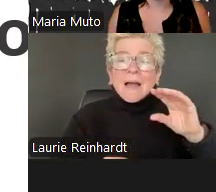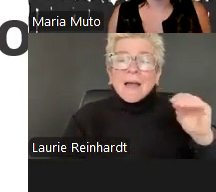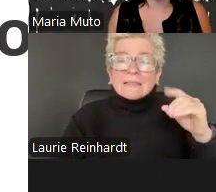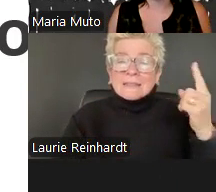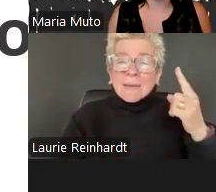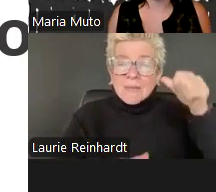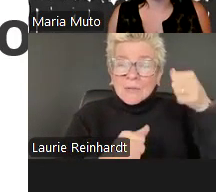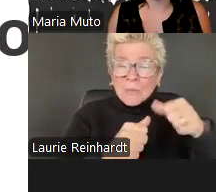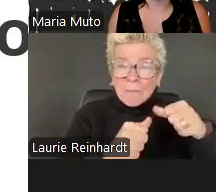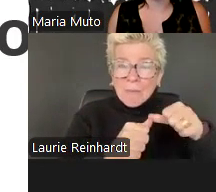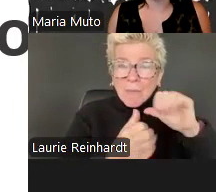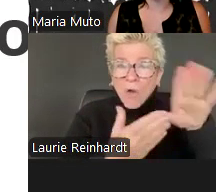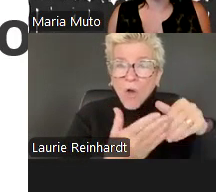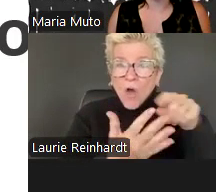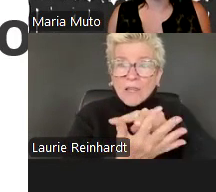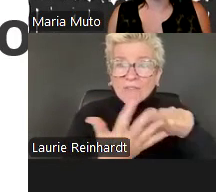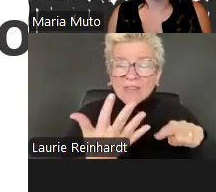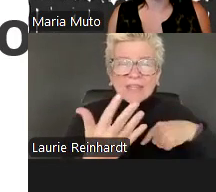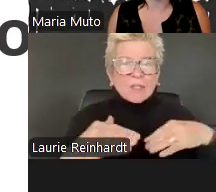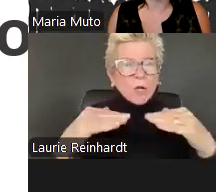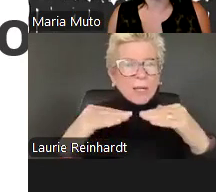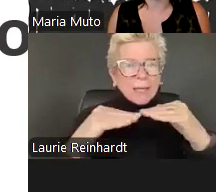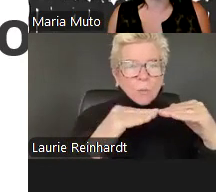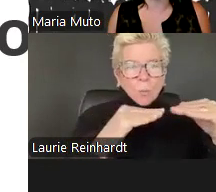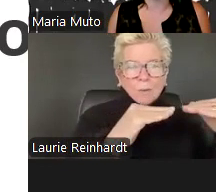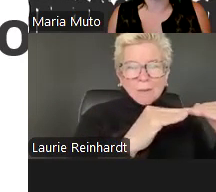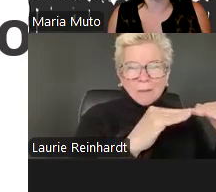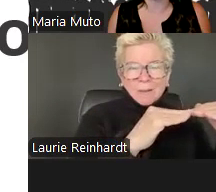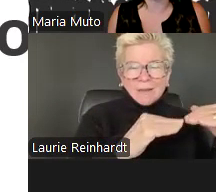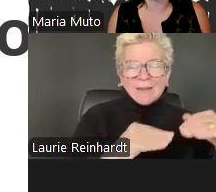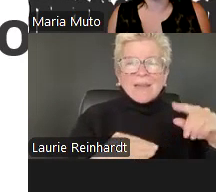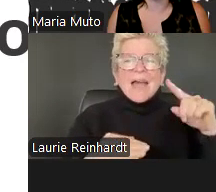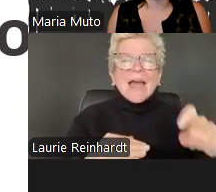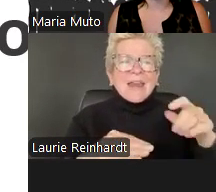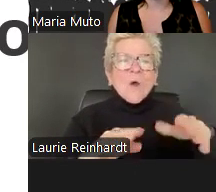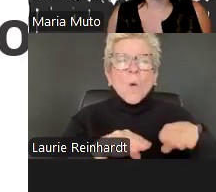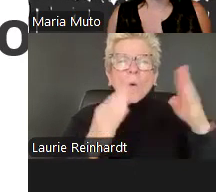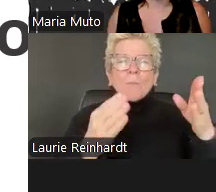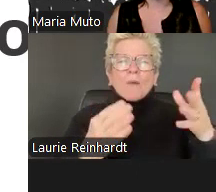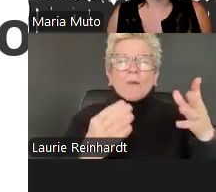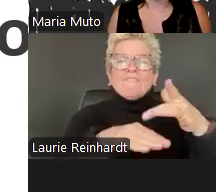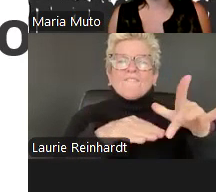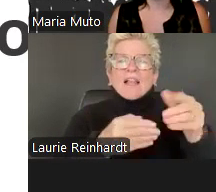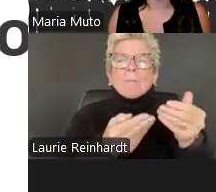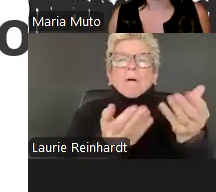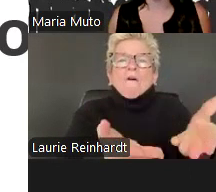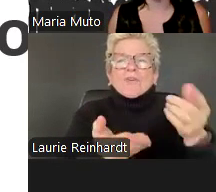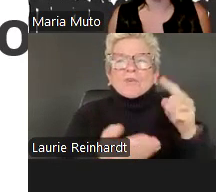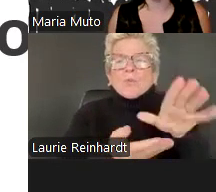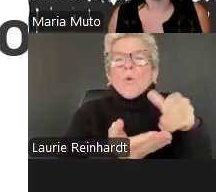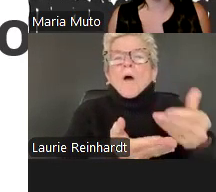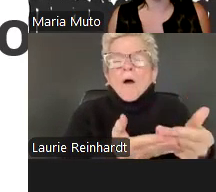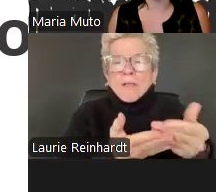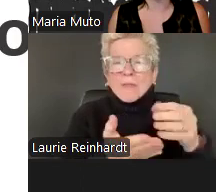all of these are equal and should be available to all students. There is no IEP pathway; there